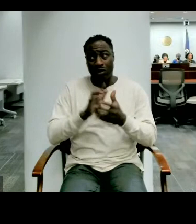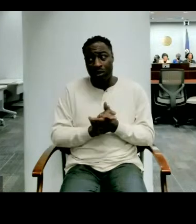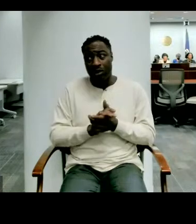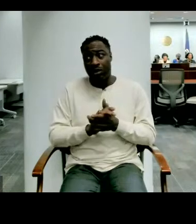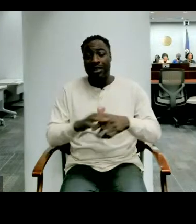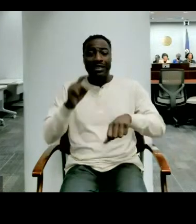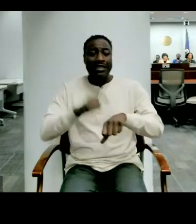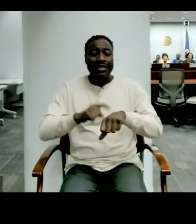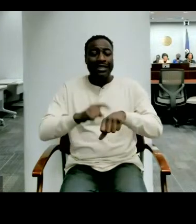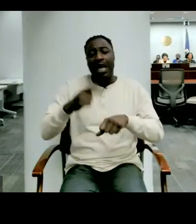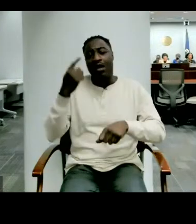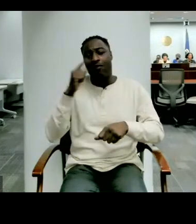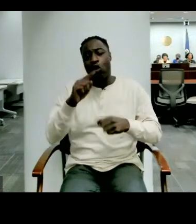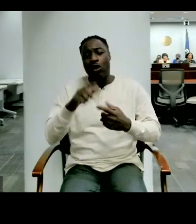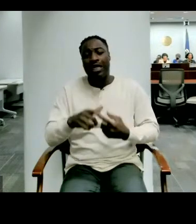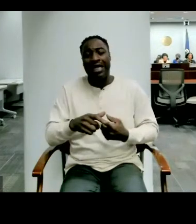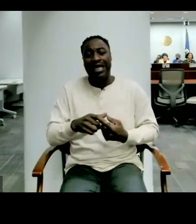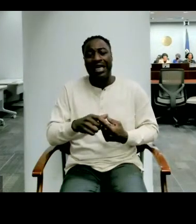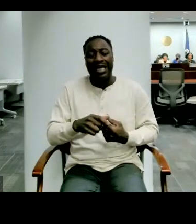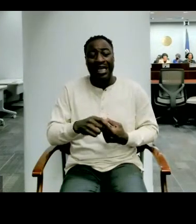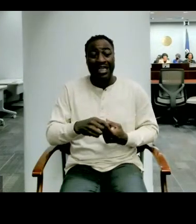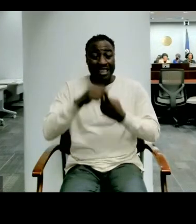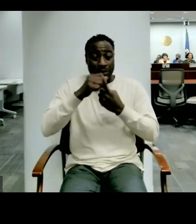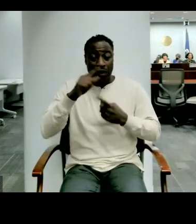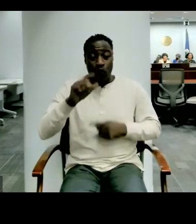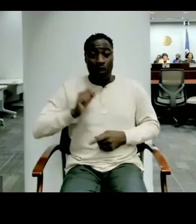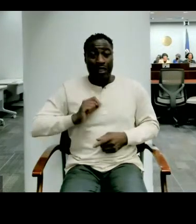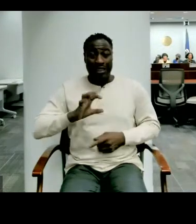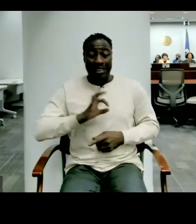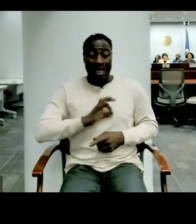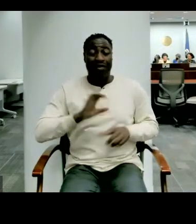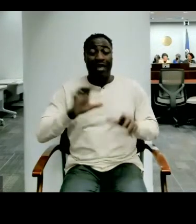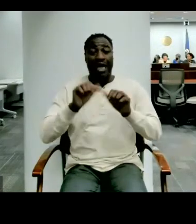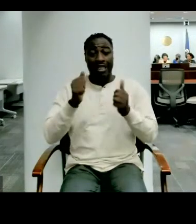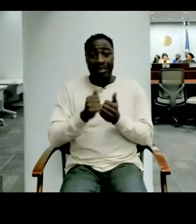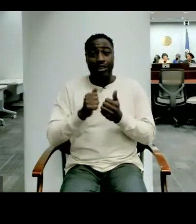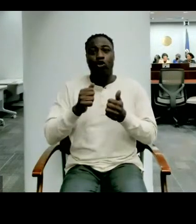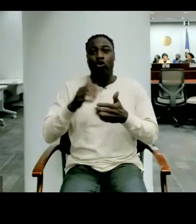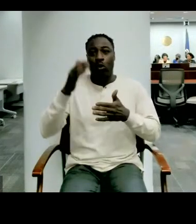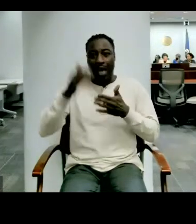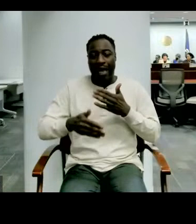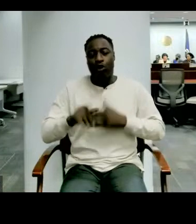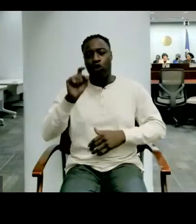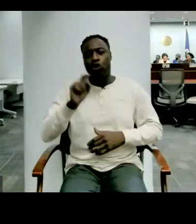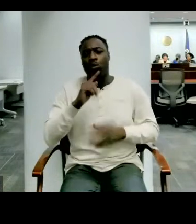for the exemption for staffing agencies from the EEO1s to end. There should be more documentation,